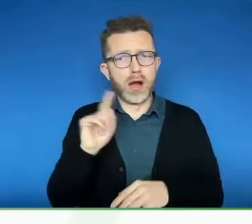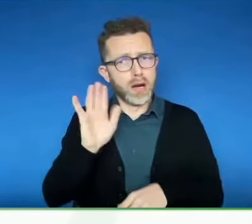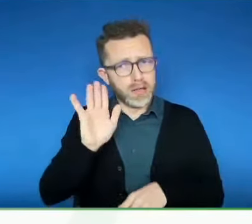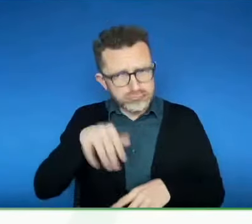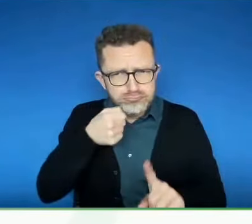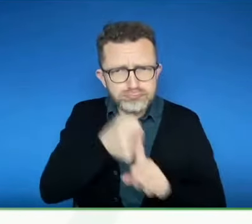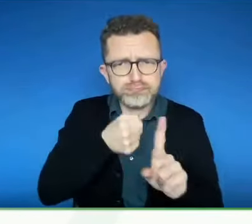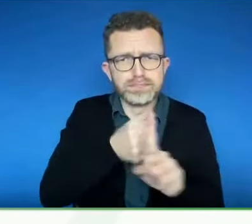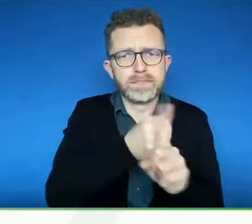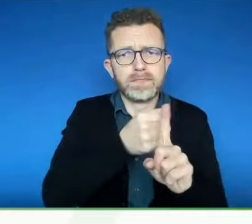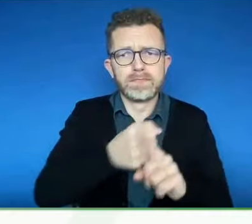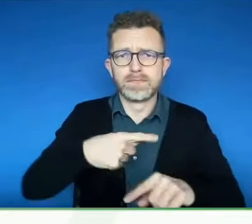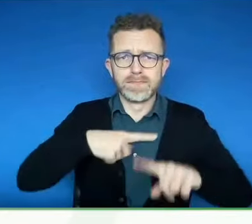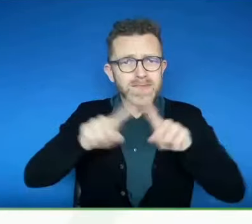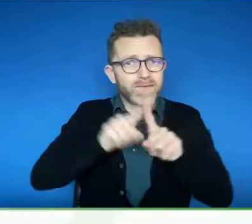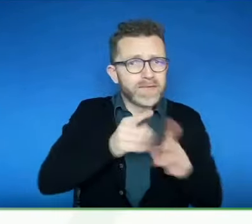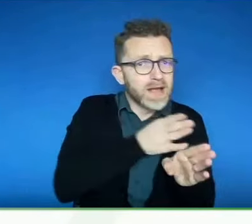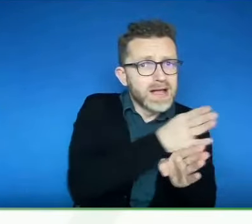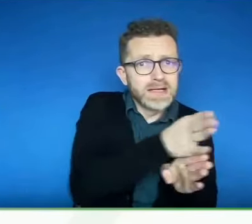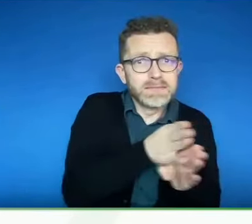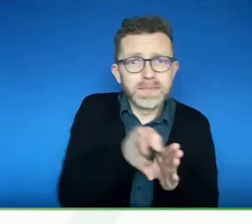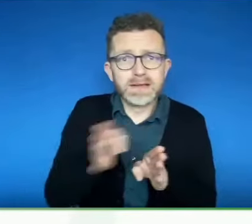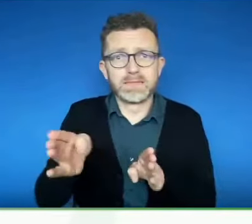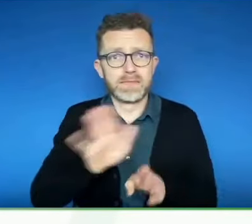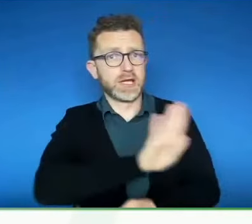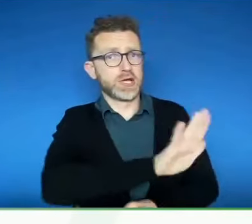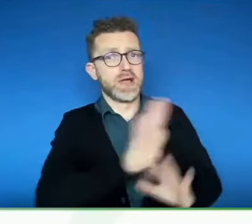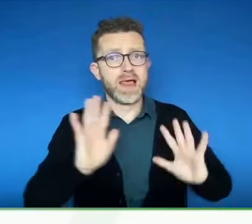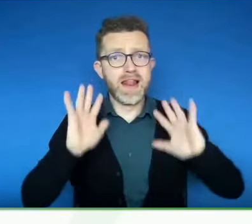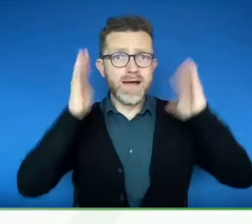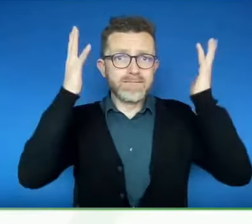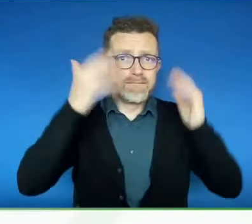cultural and educational opportunities because today she is